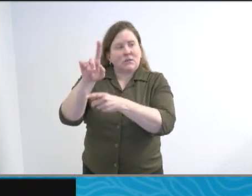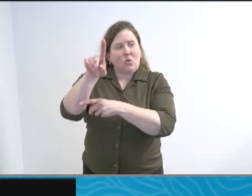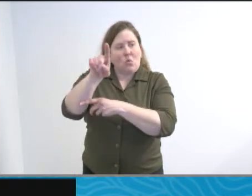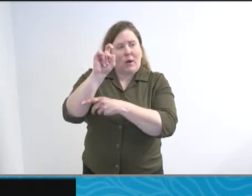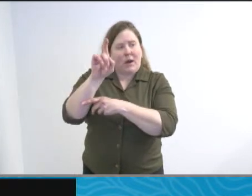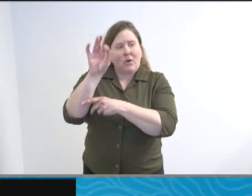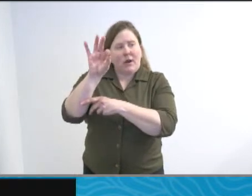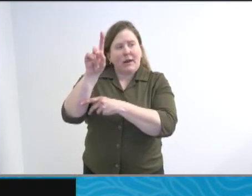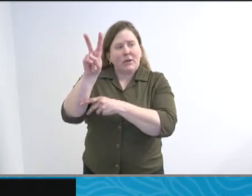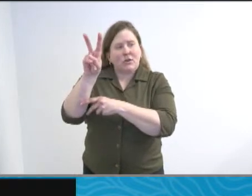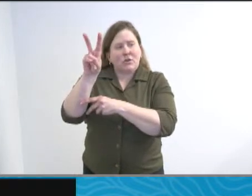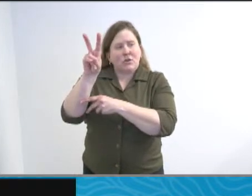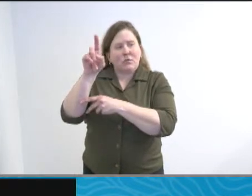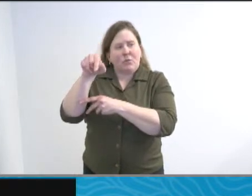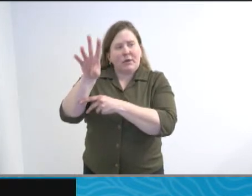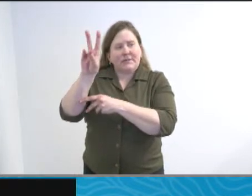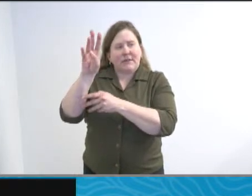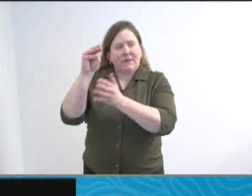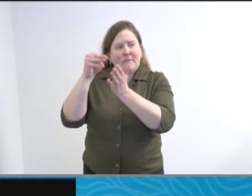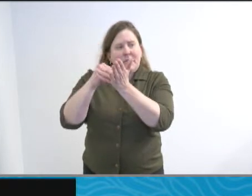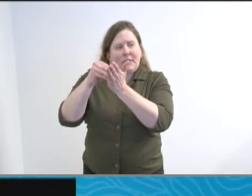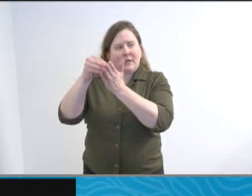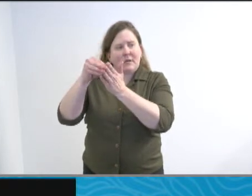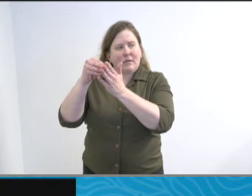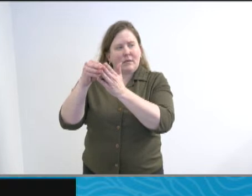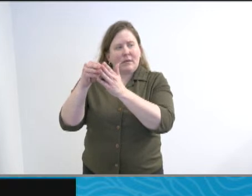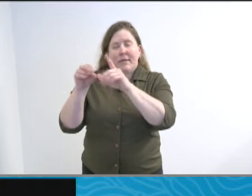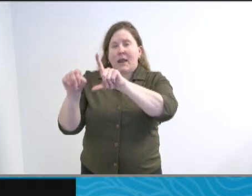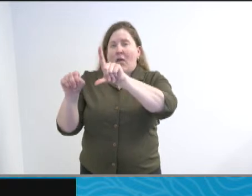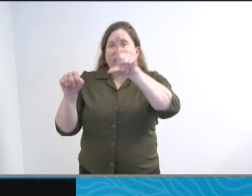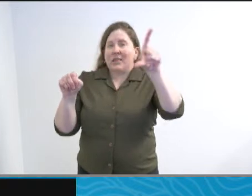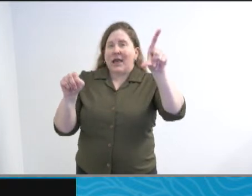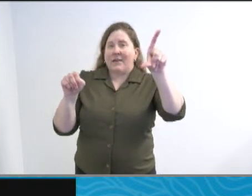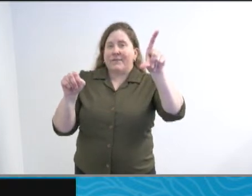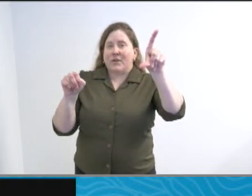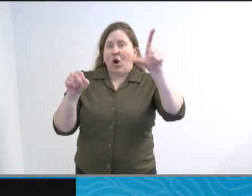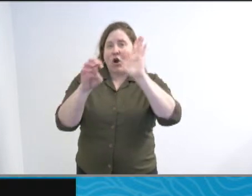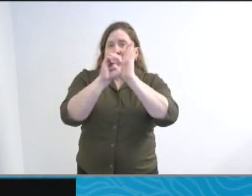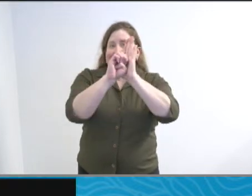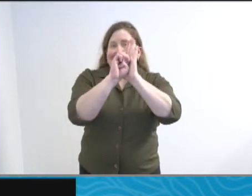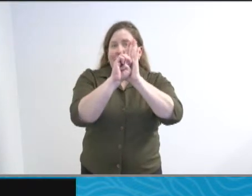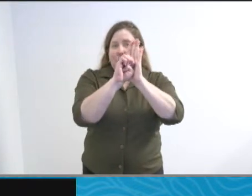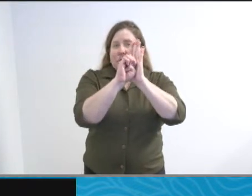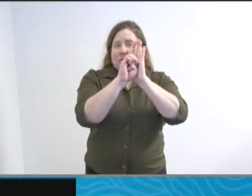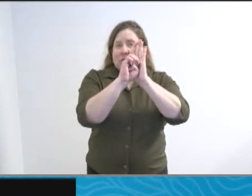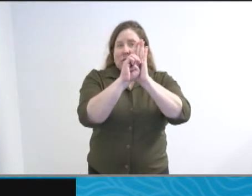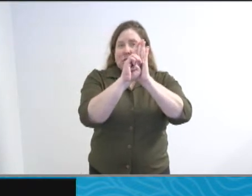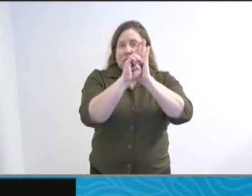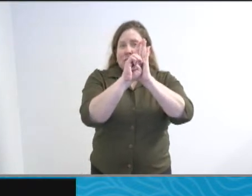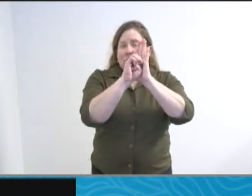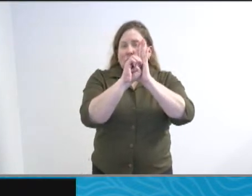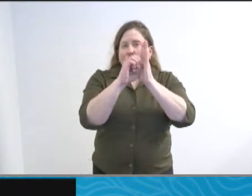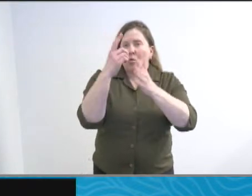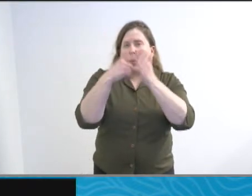of all three, you're gonna see some examples of what each of those structures look like.